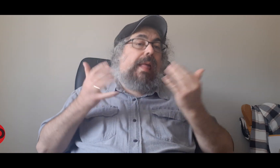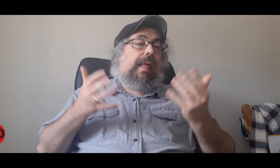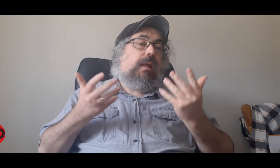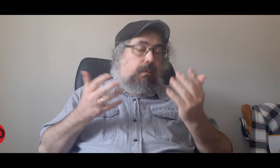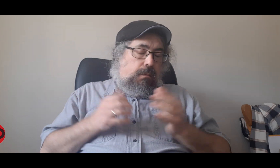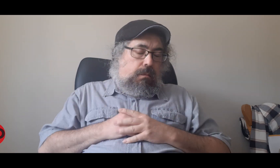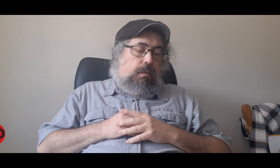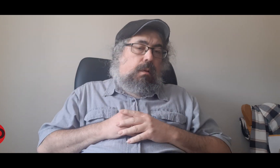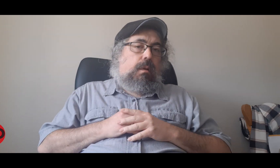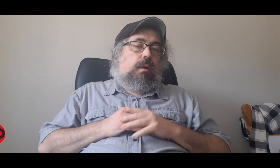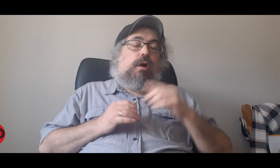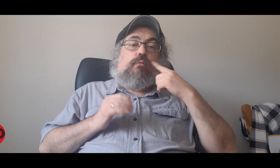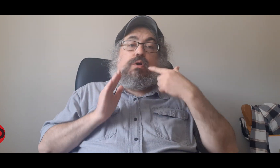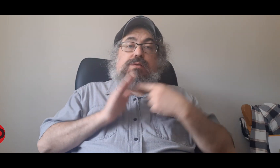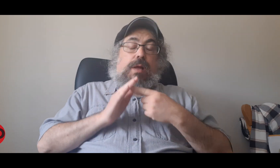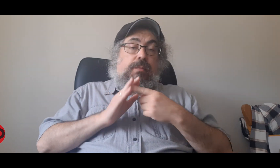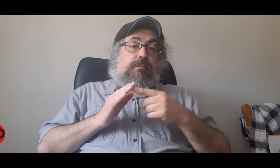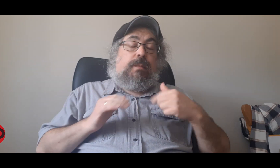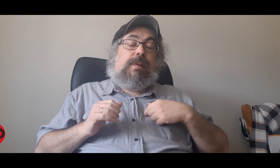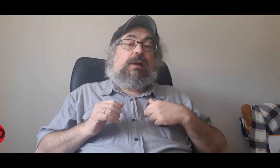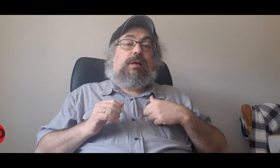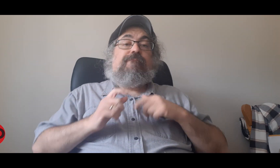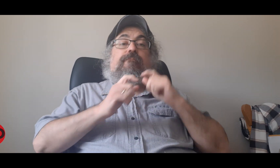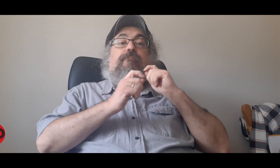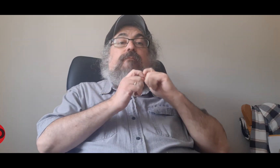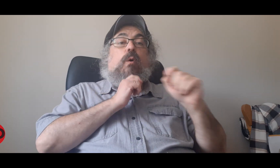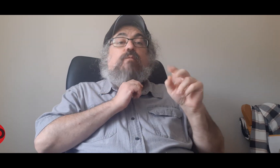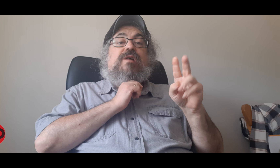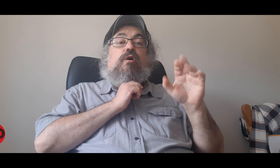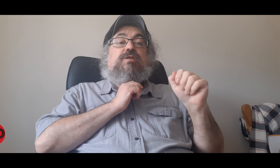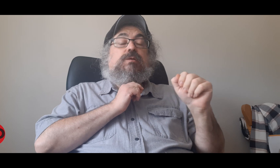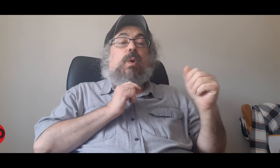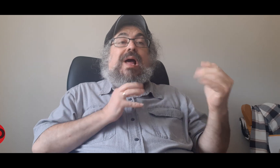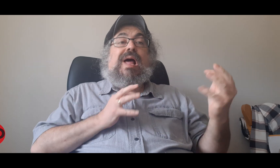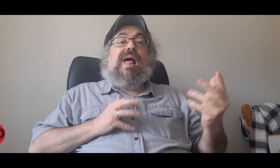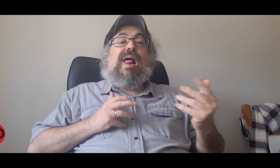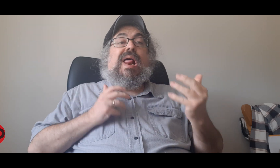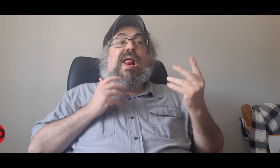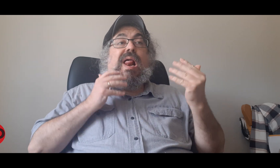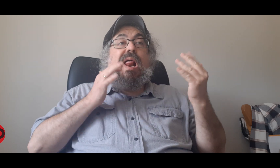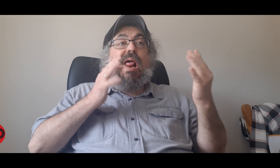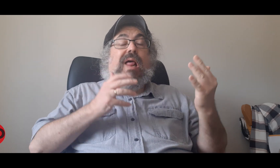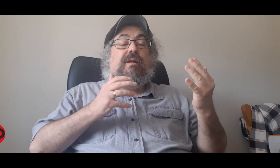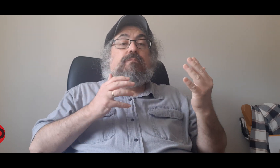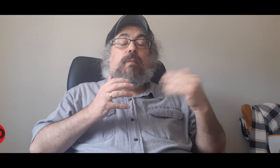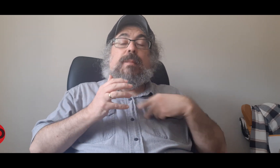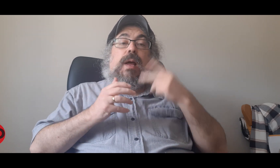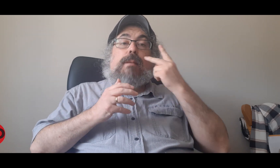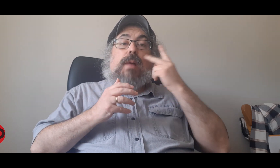for example if I called VRS and waited a long time and see